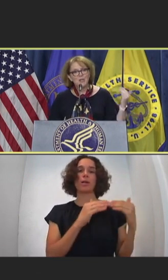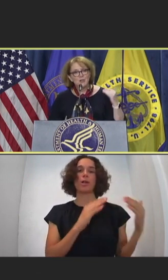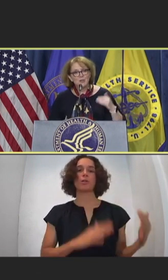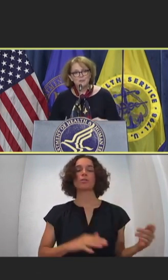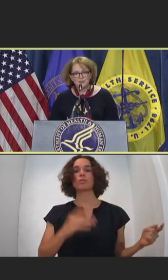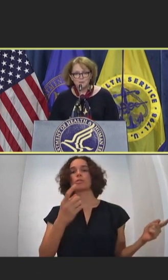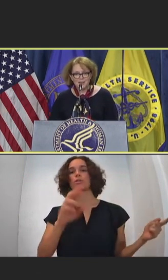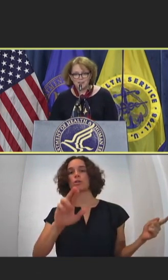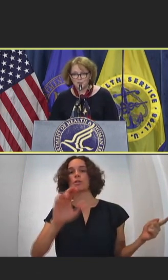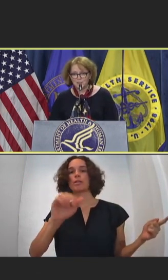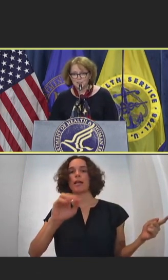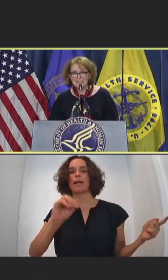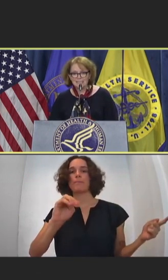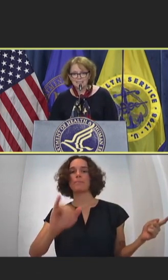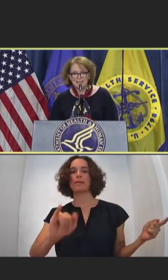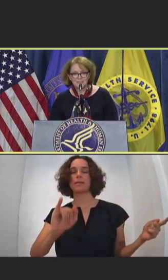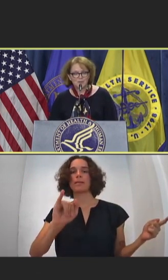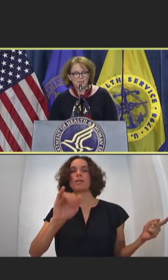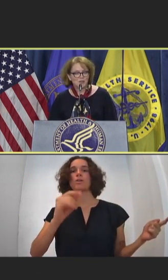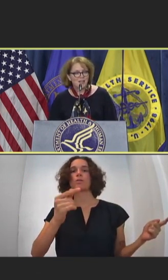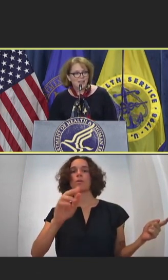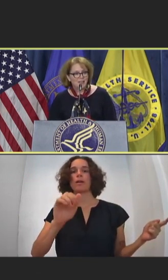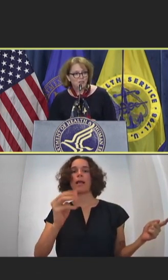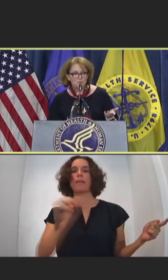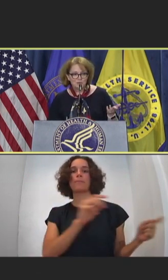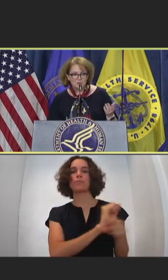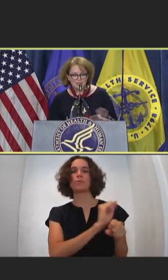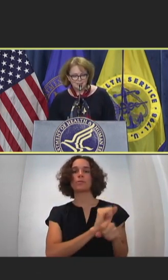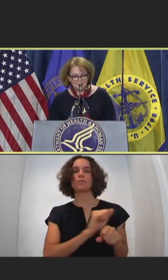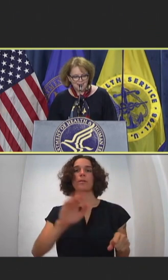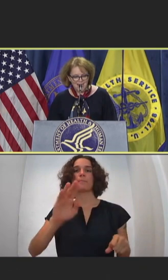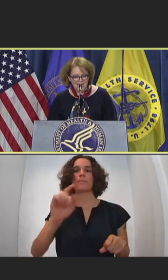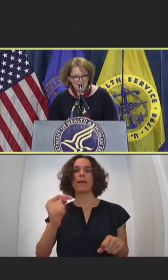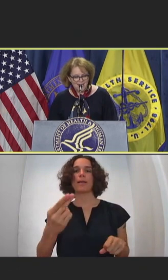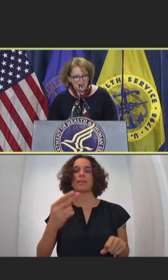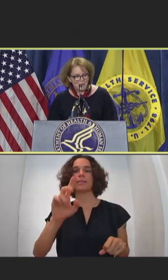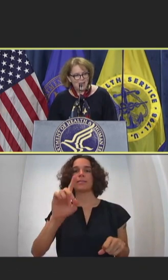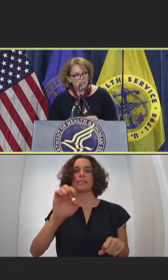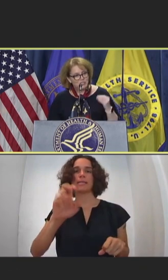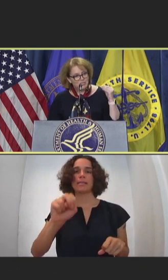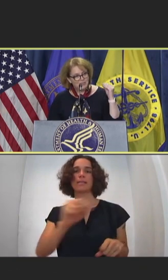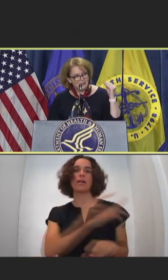who is at Beth Israel Deaconess Hospital and couldn't be with us today. And she has